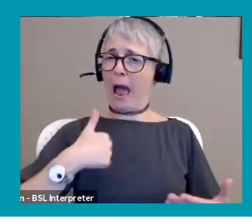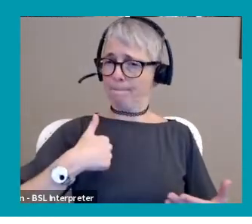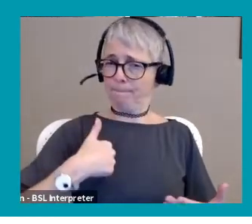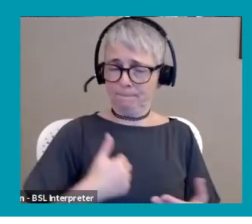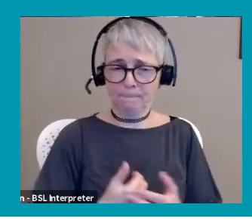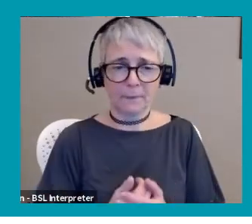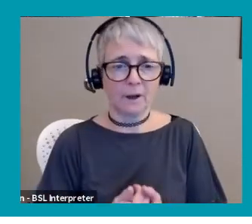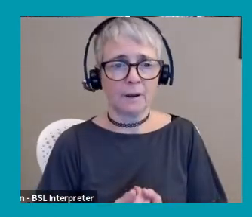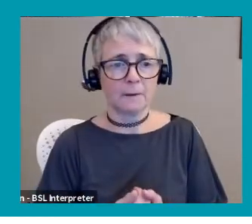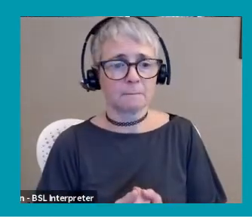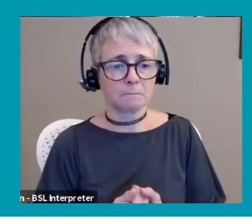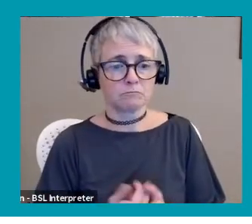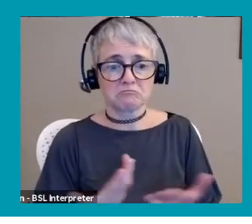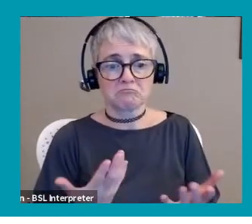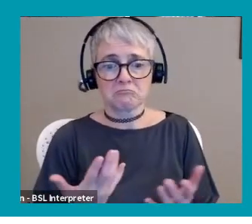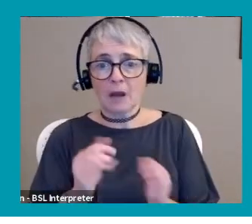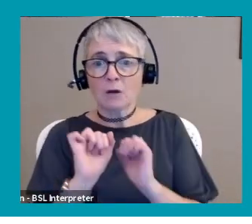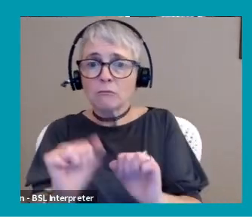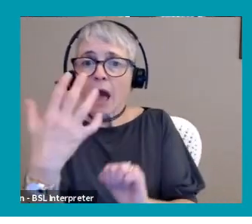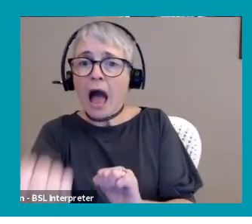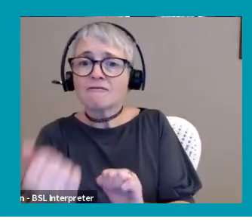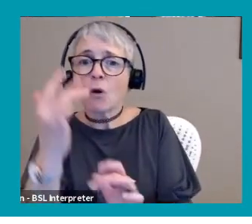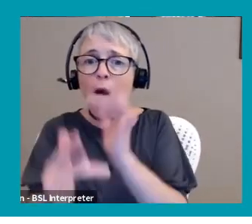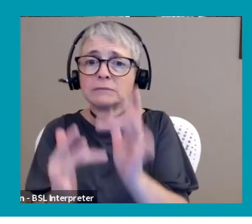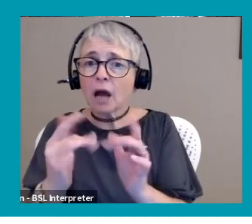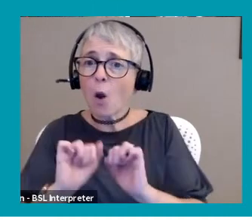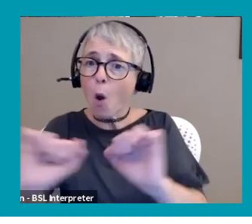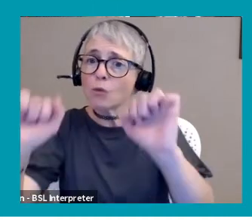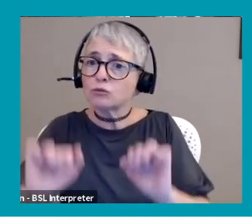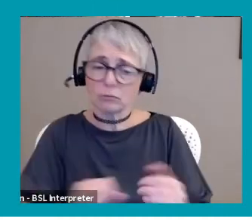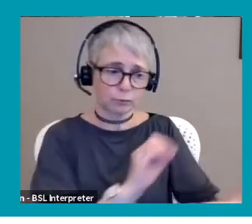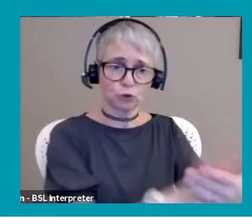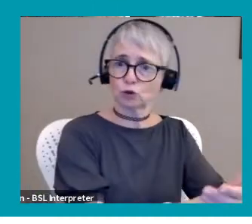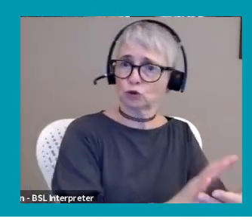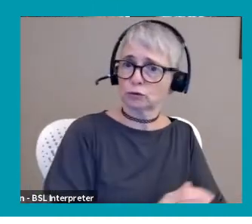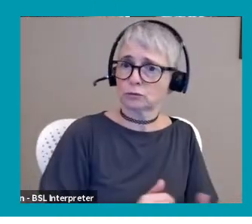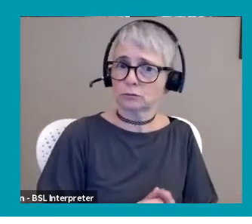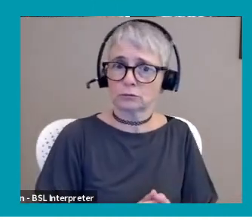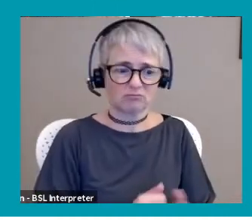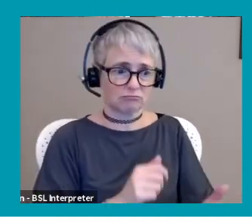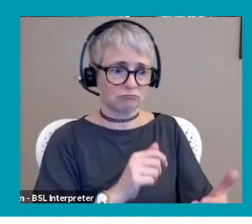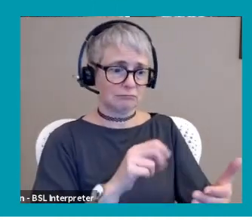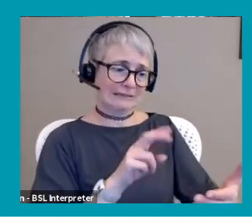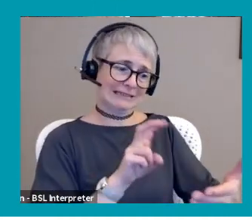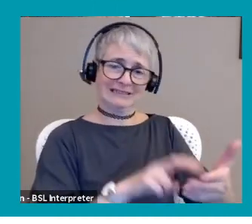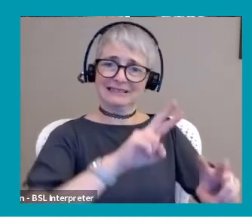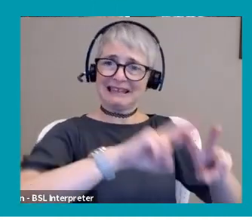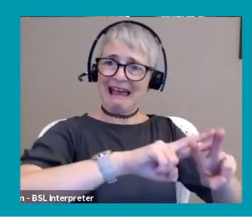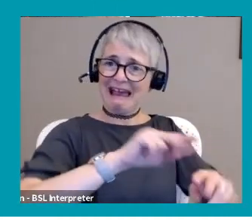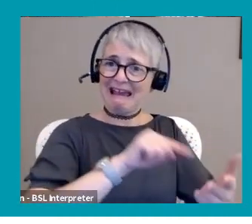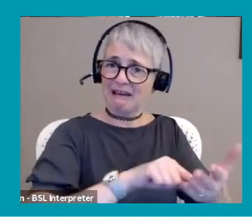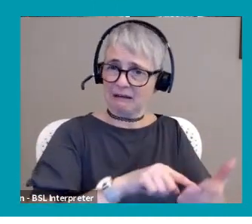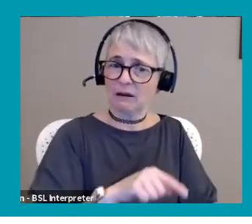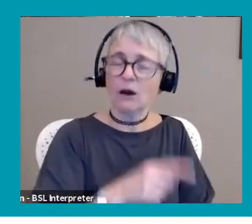Maybe a portfolio website if you are an architect so you can use Twitter as